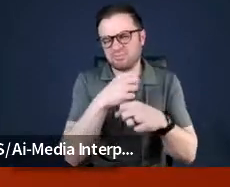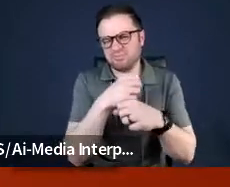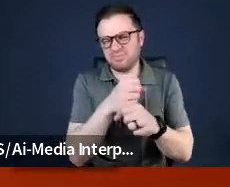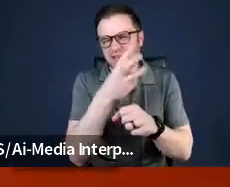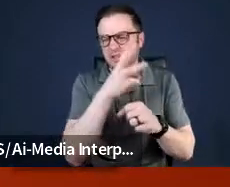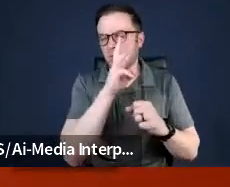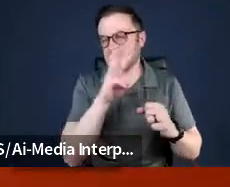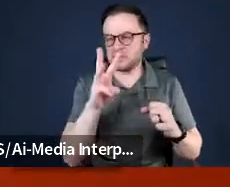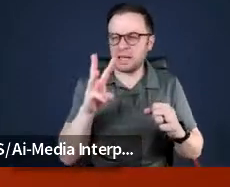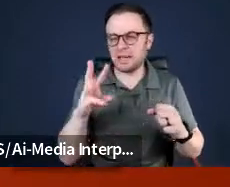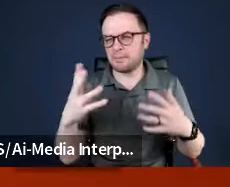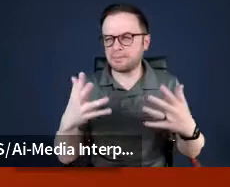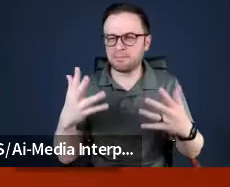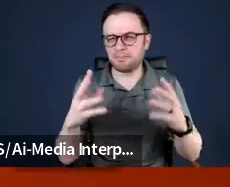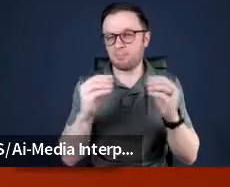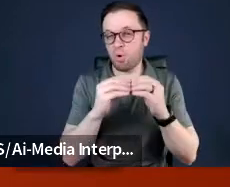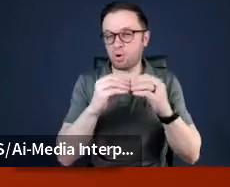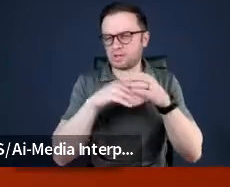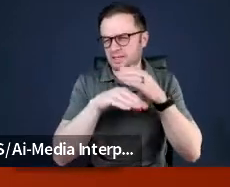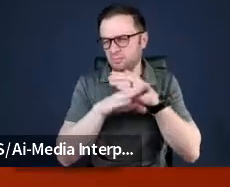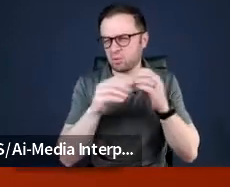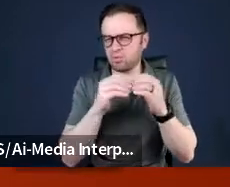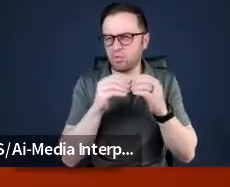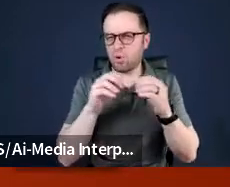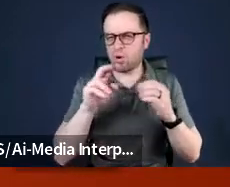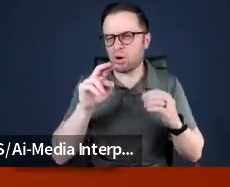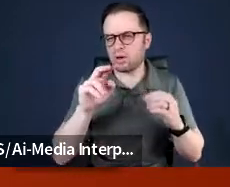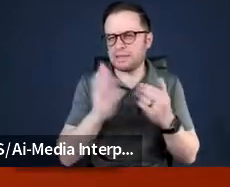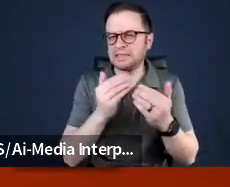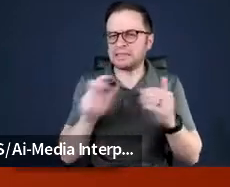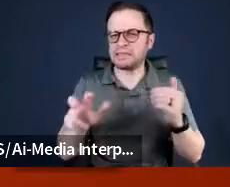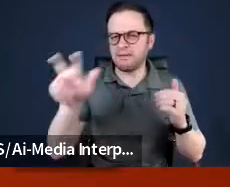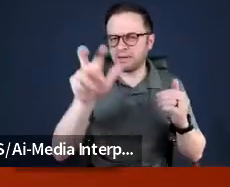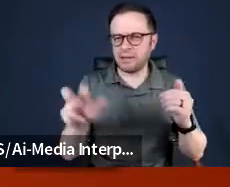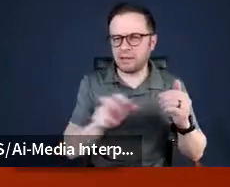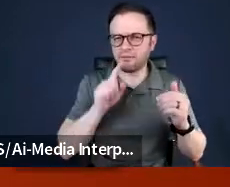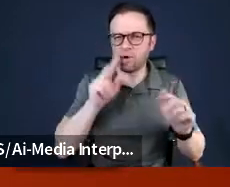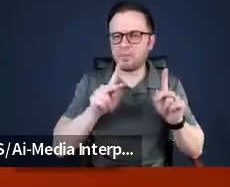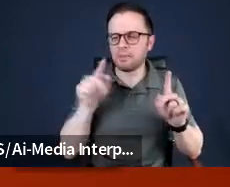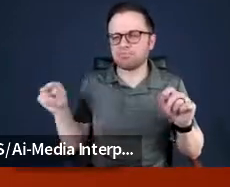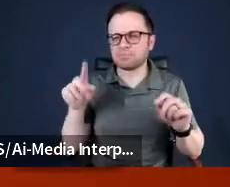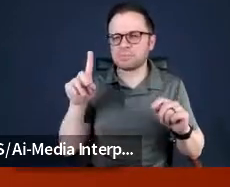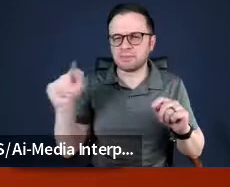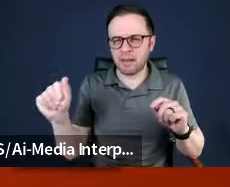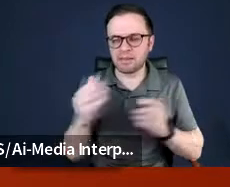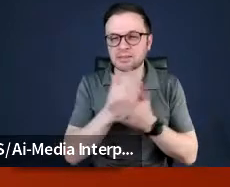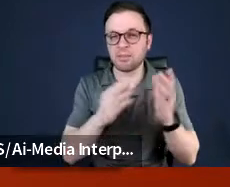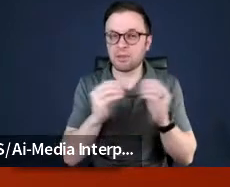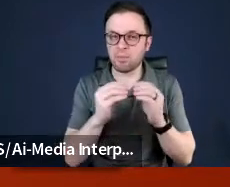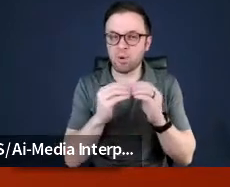That is sensibly make